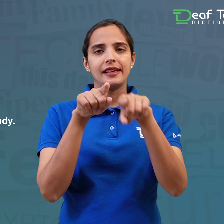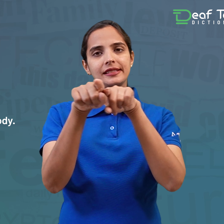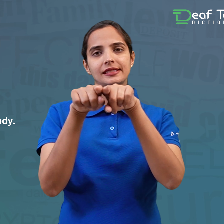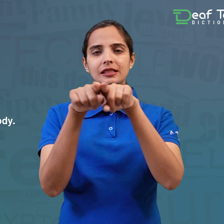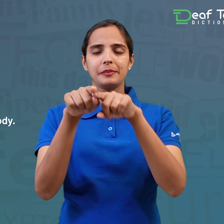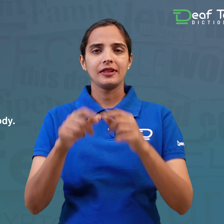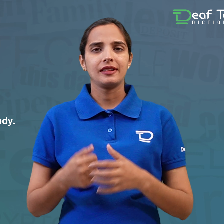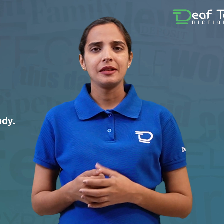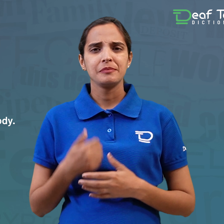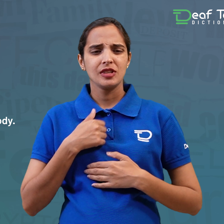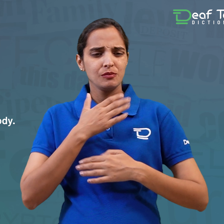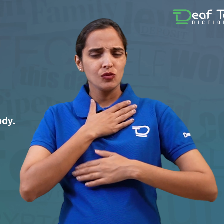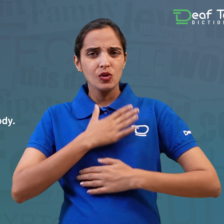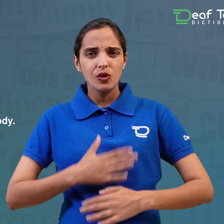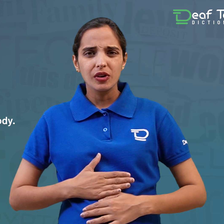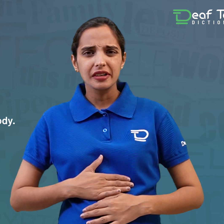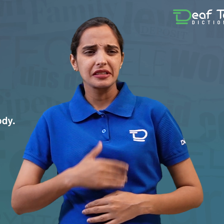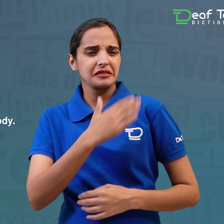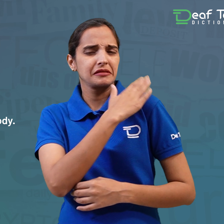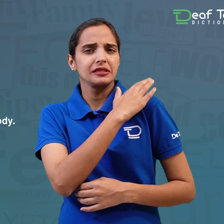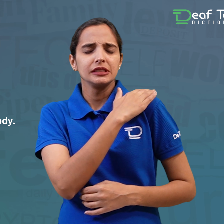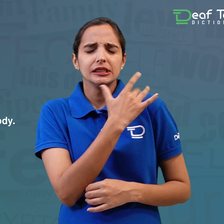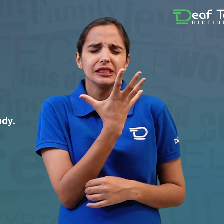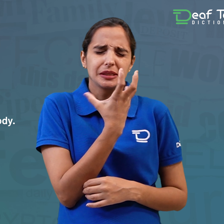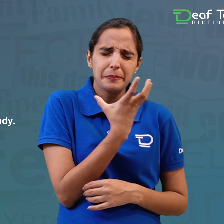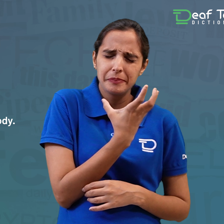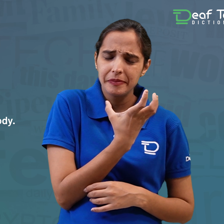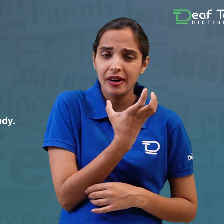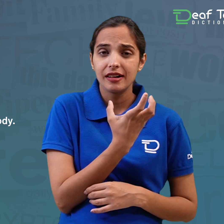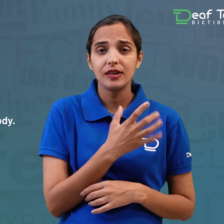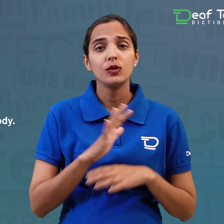Example- I feel an ache in the shoulder.